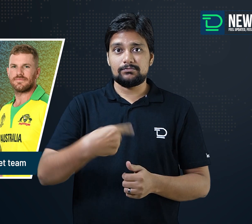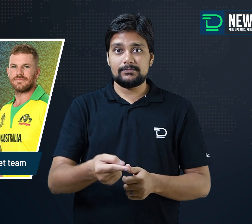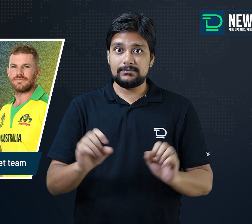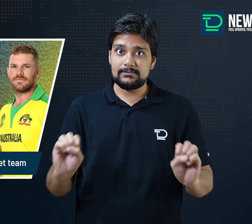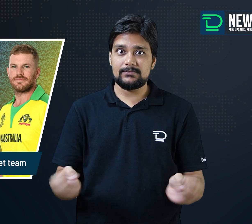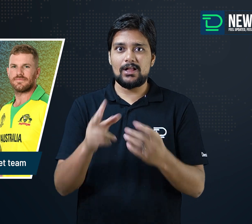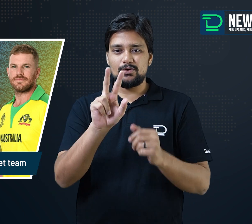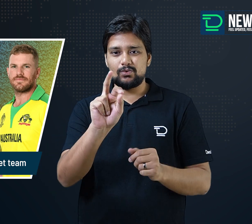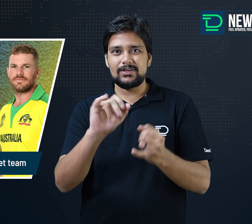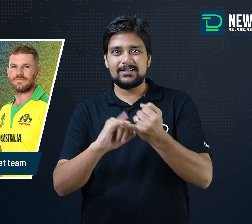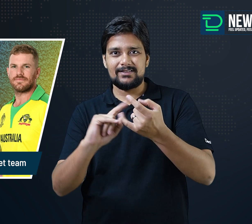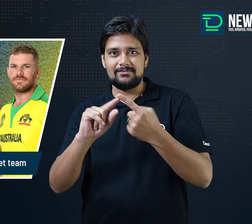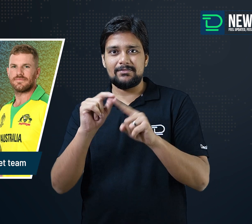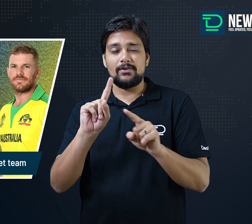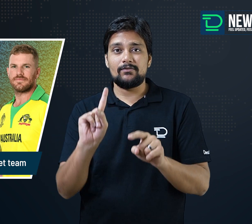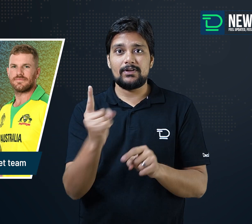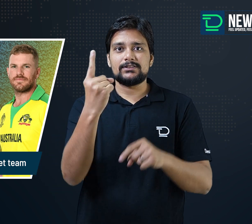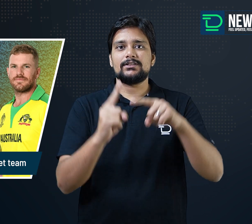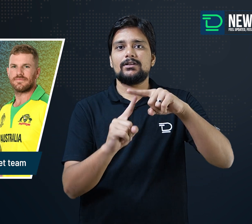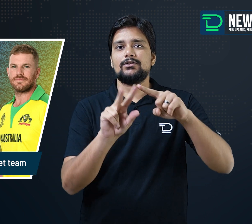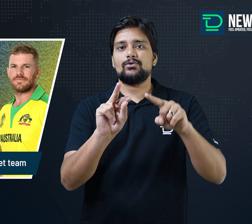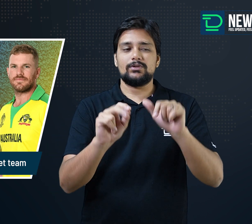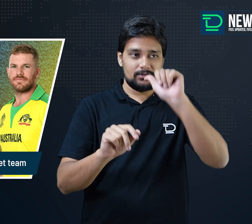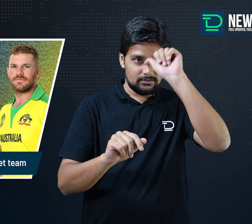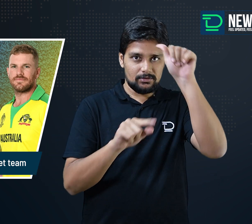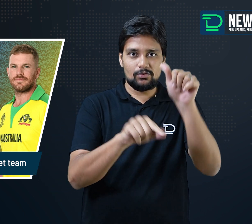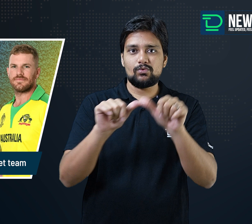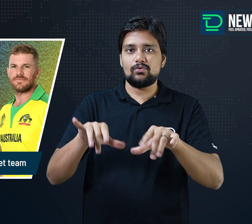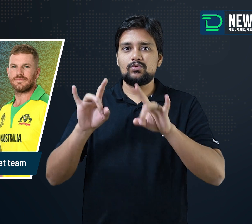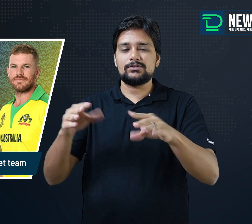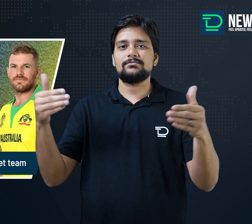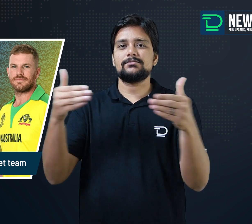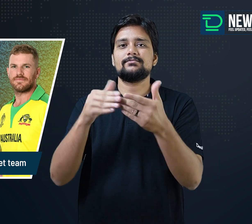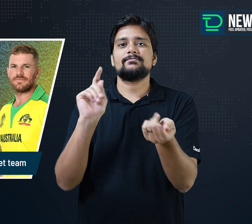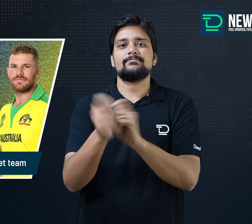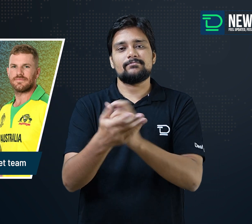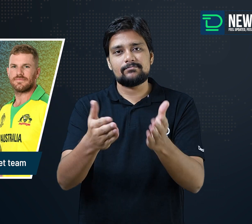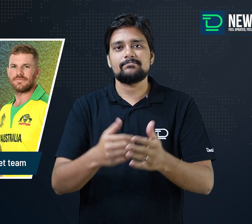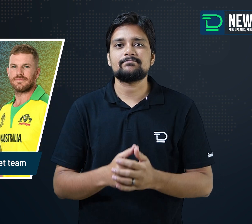The first T20I between the two teams will begin on the 20th September.